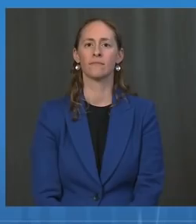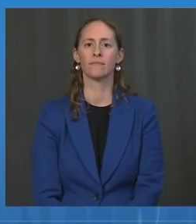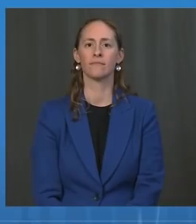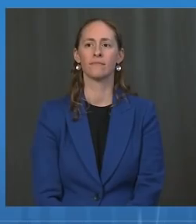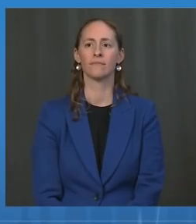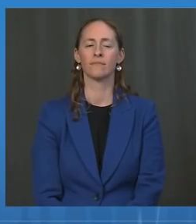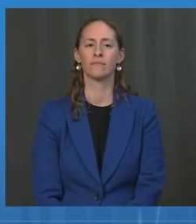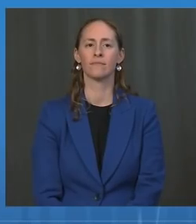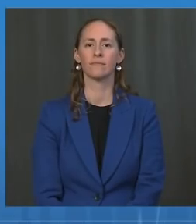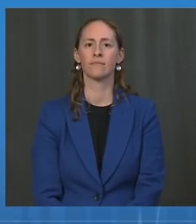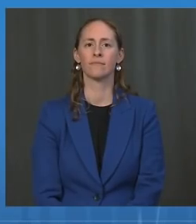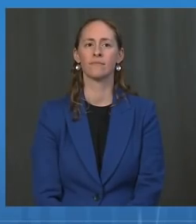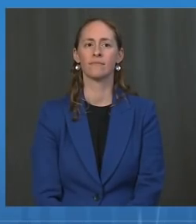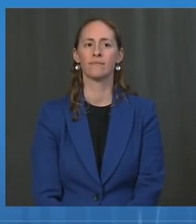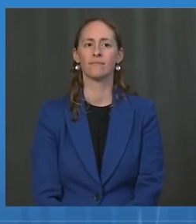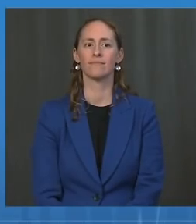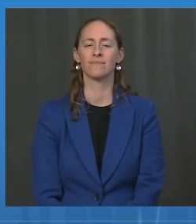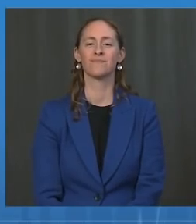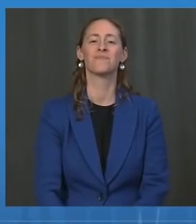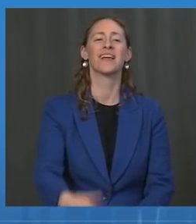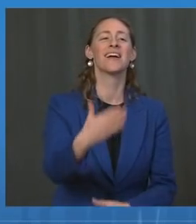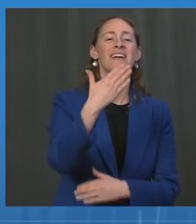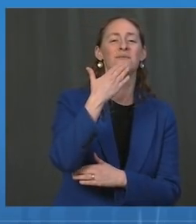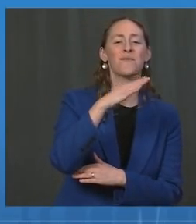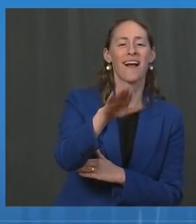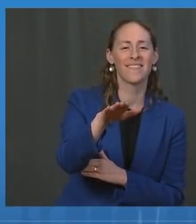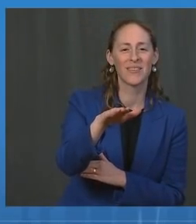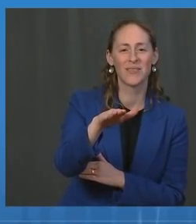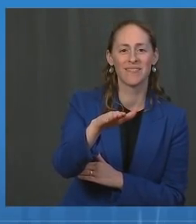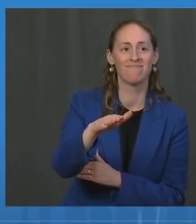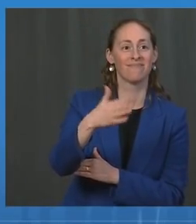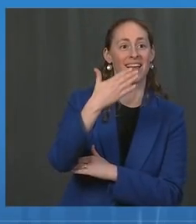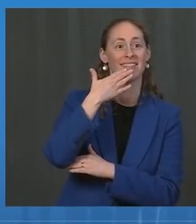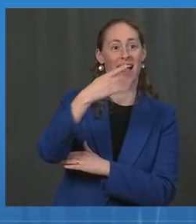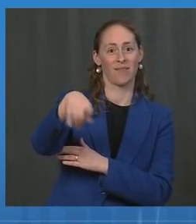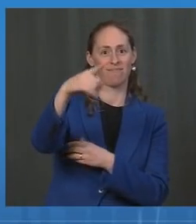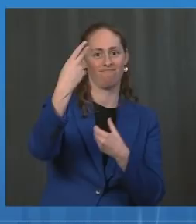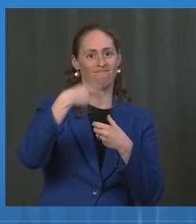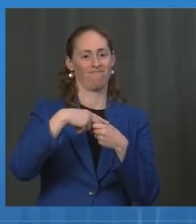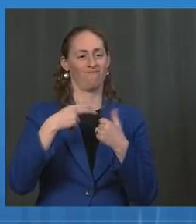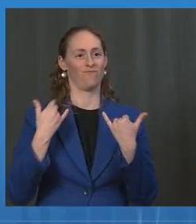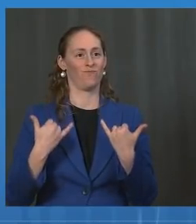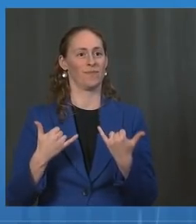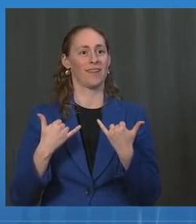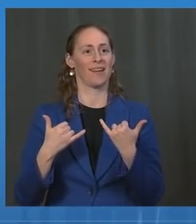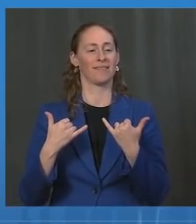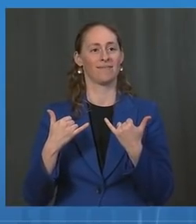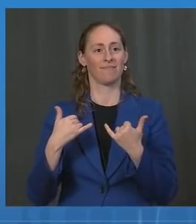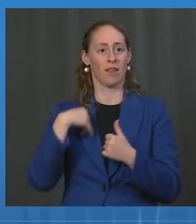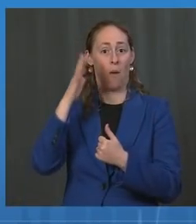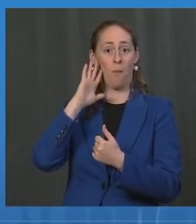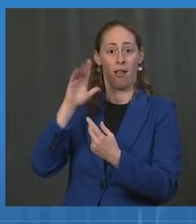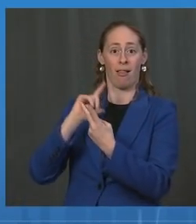Mr. Zients: Good afternoon. And thanks for joining today's briefing. I'll turn to Drs. Walensky and Fauci after a brief update.